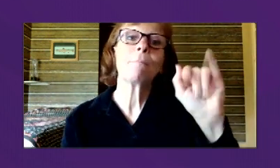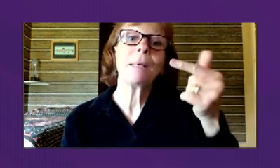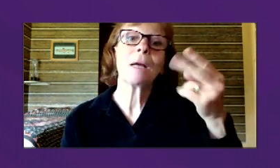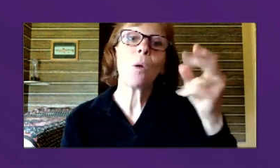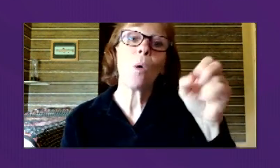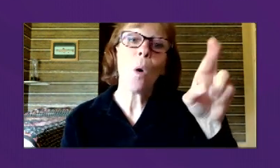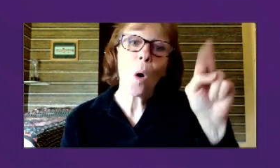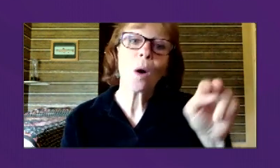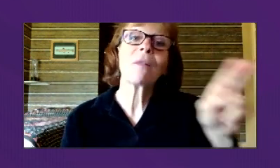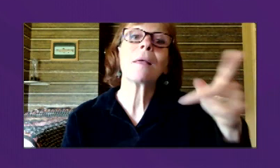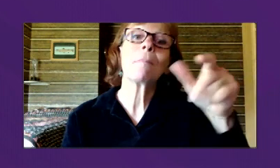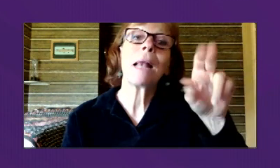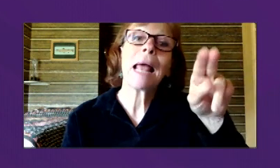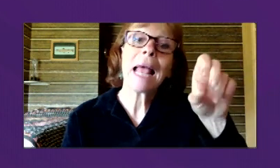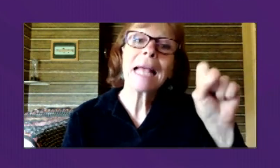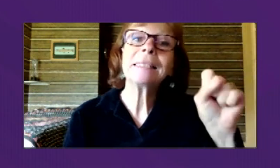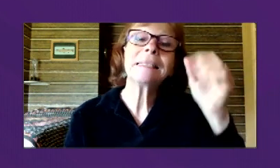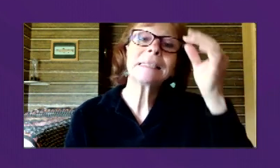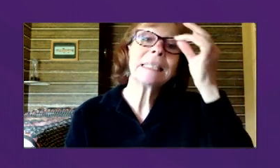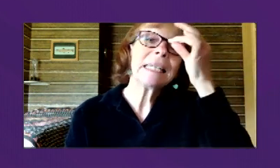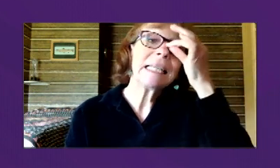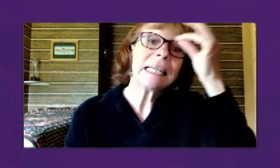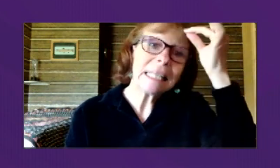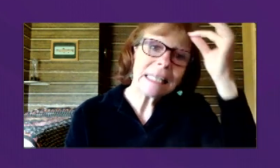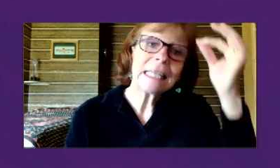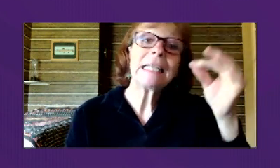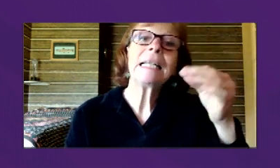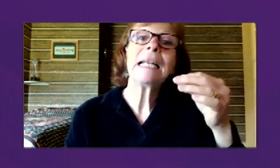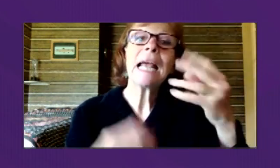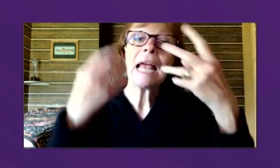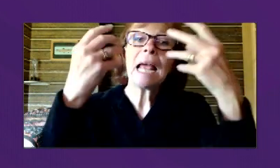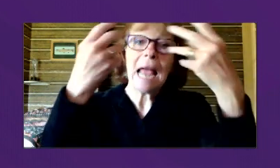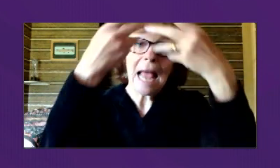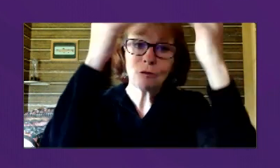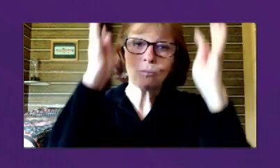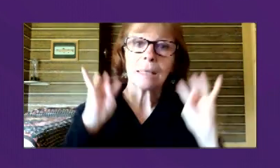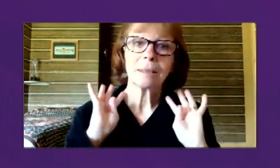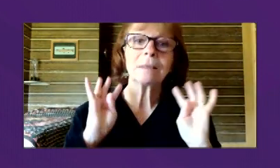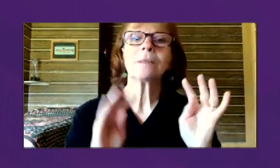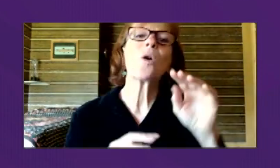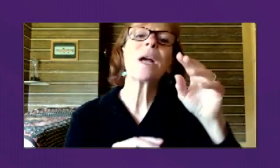headdress or the eagle feather headdress. And with it, I want us to think about our final compelling